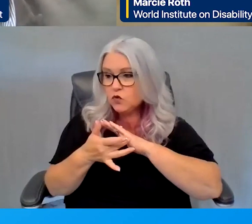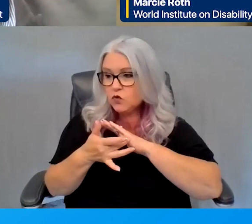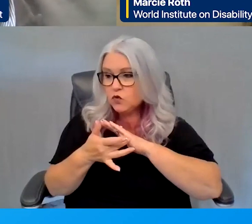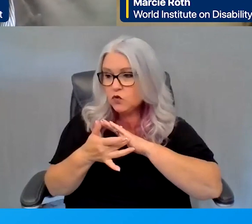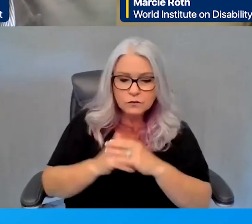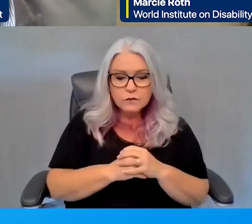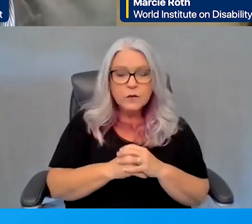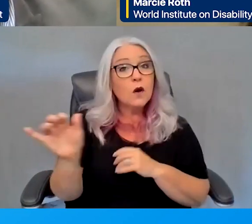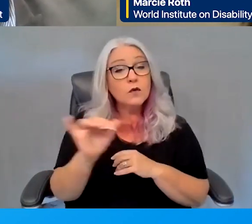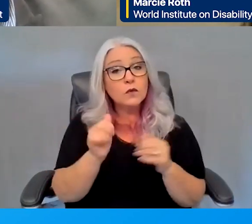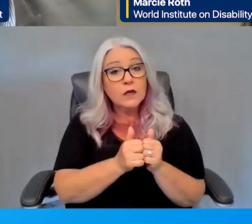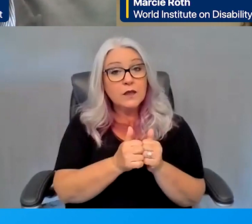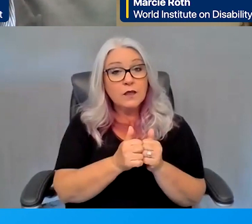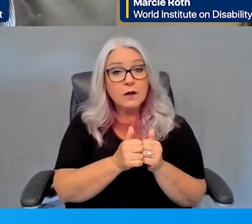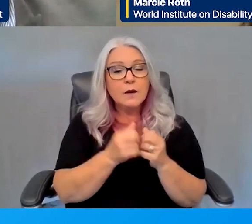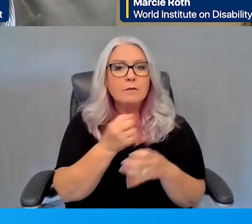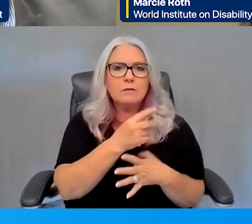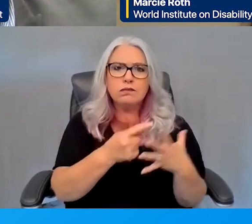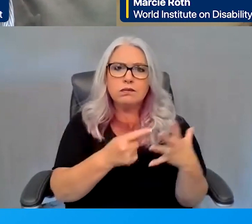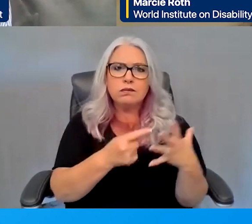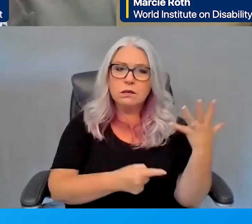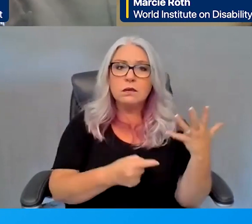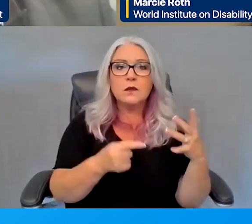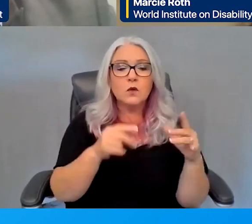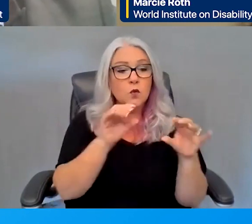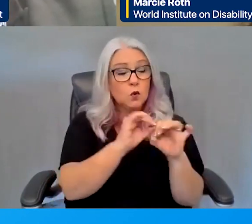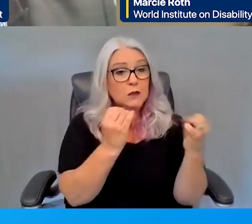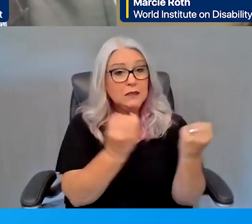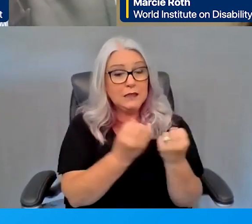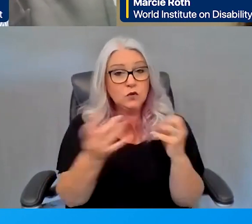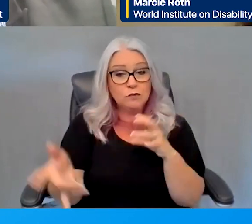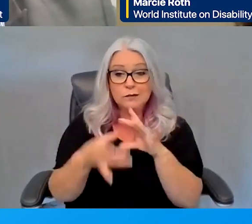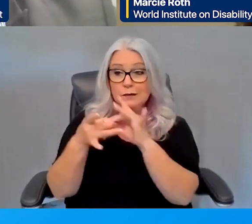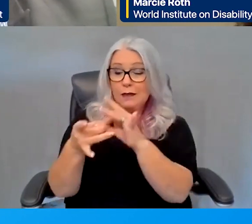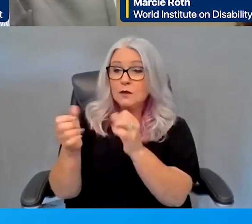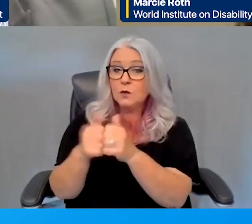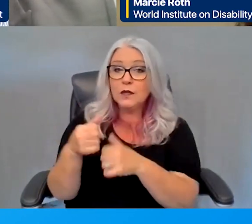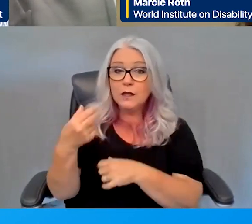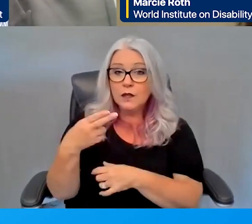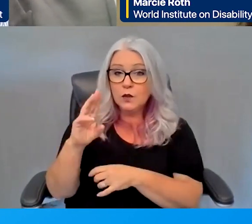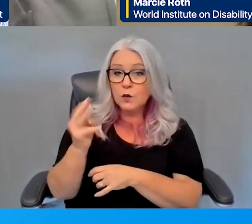many, many humanitarian people. The world institute on